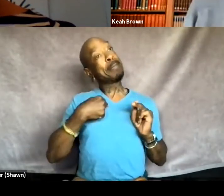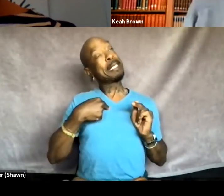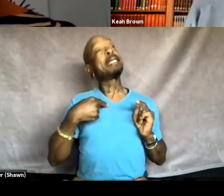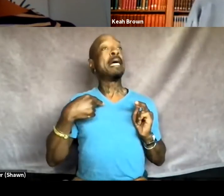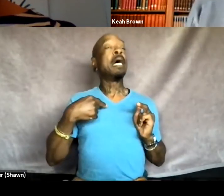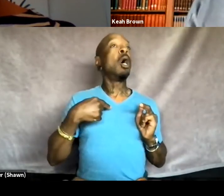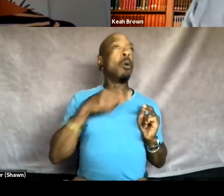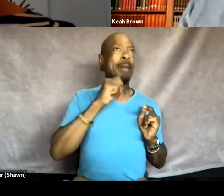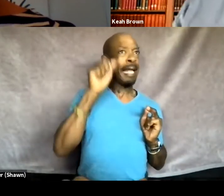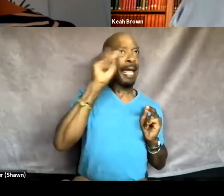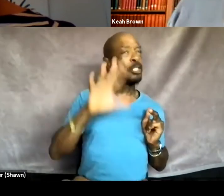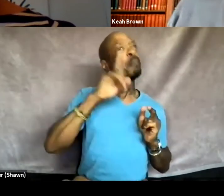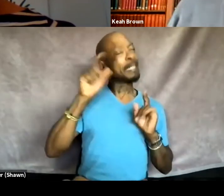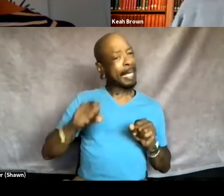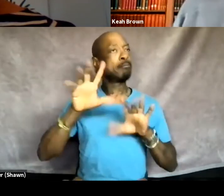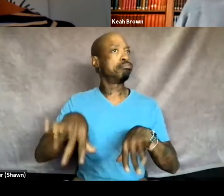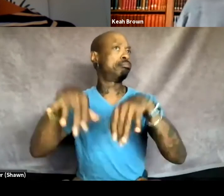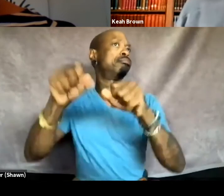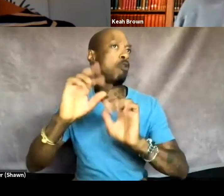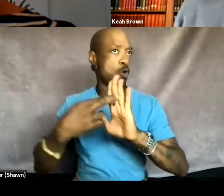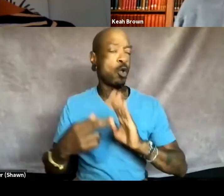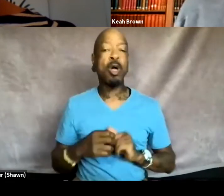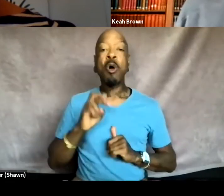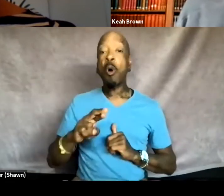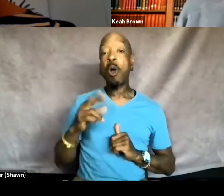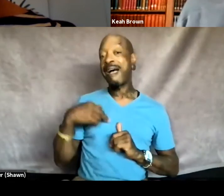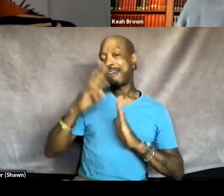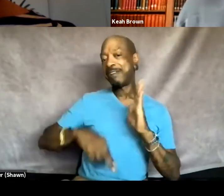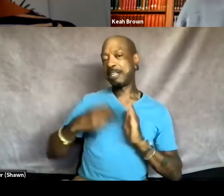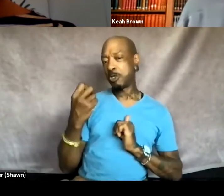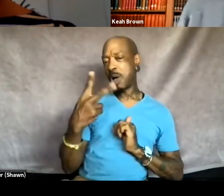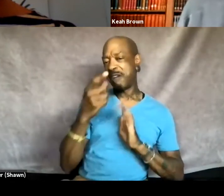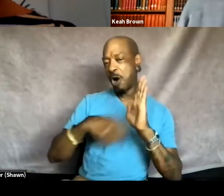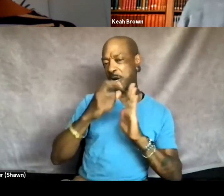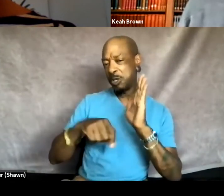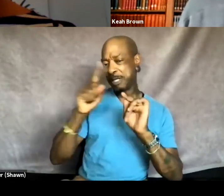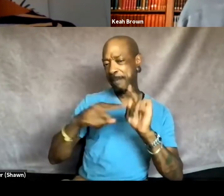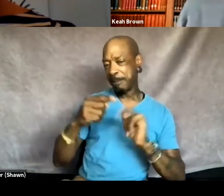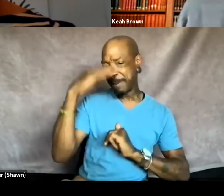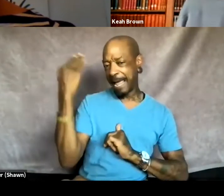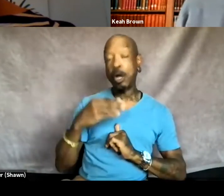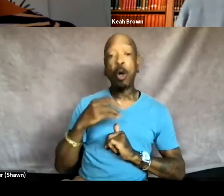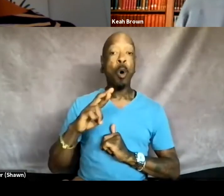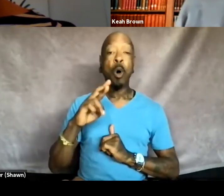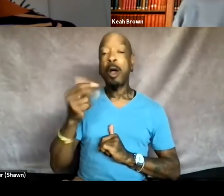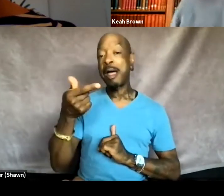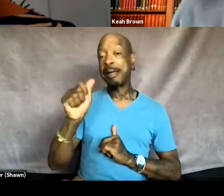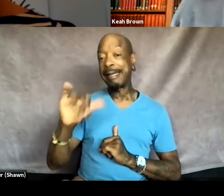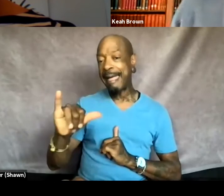Keah Brown: You know articles about being black or being gay or being whatever hire